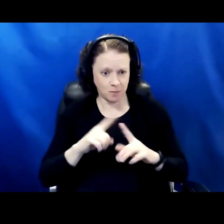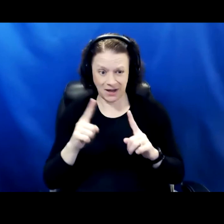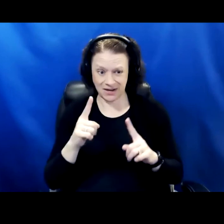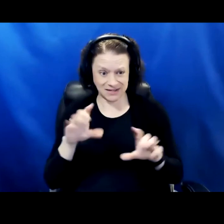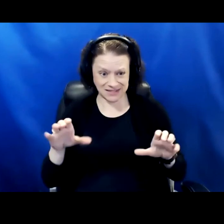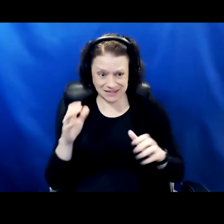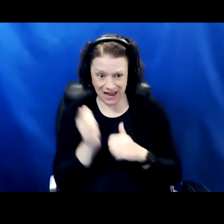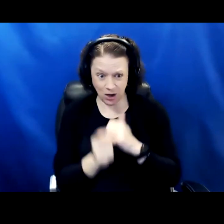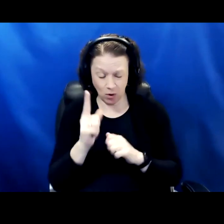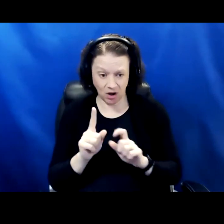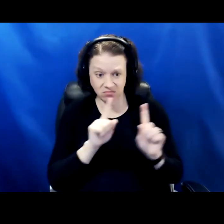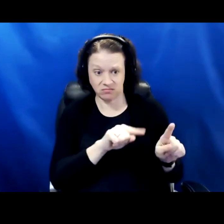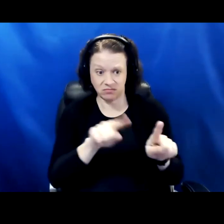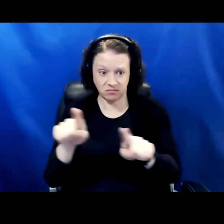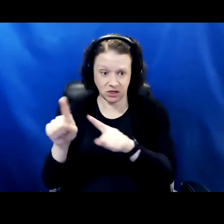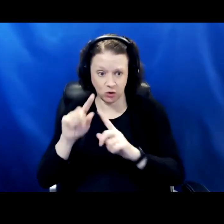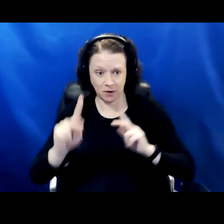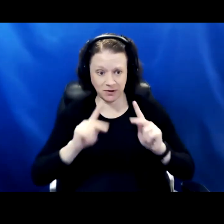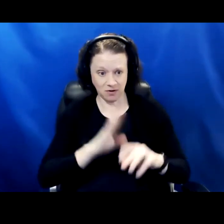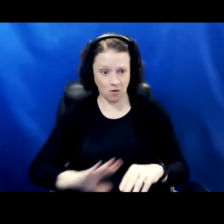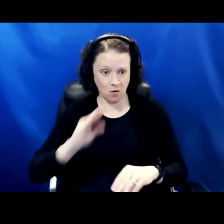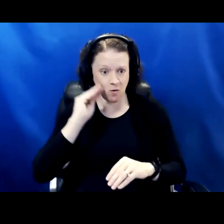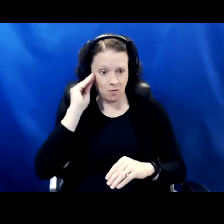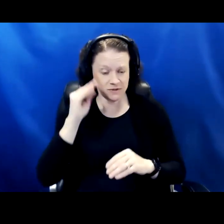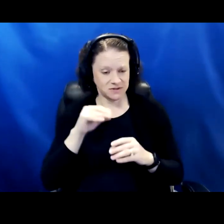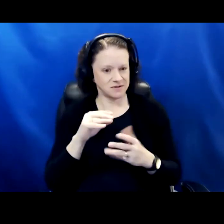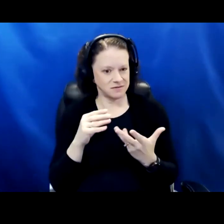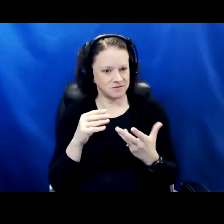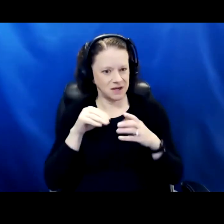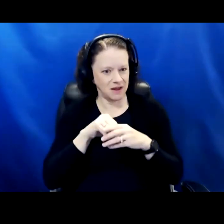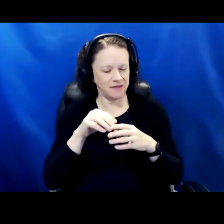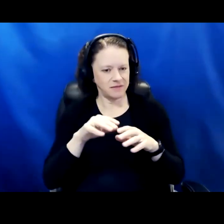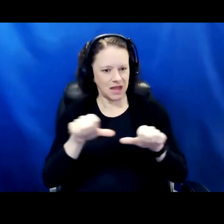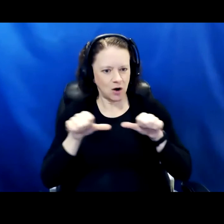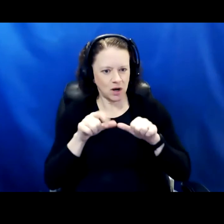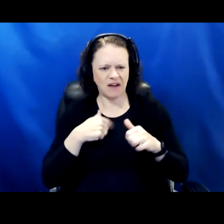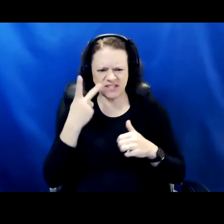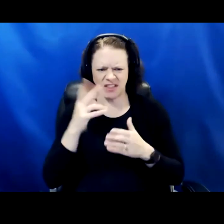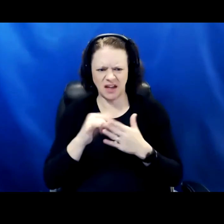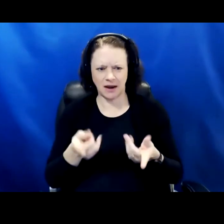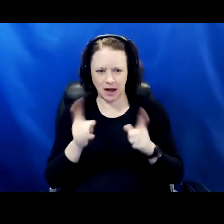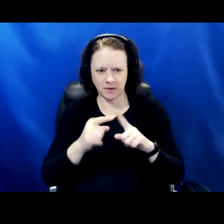into people's homes right now in our area? I've seen that that's happening in some other states like New Jersey, it's happening.